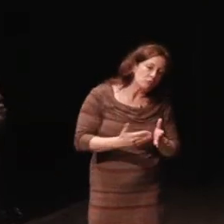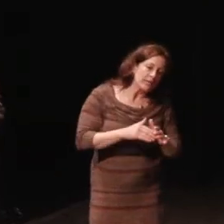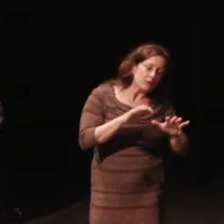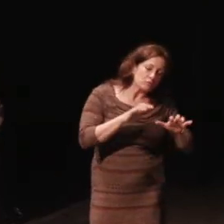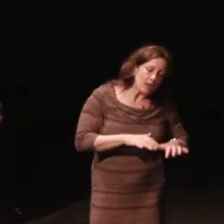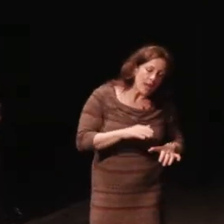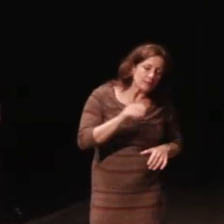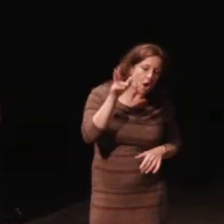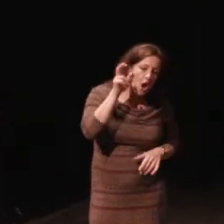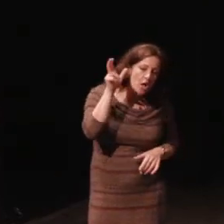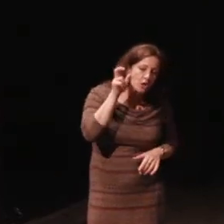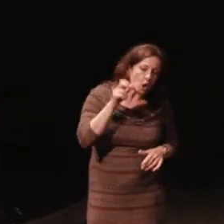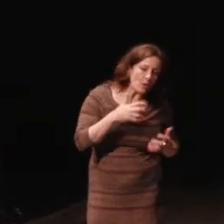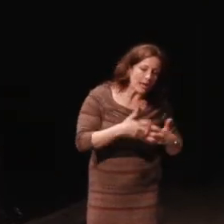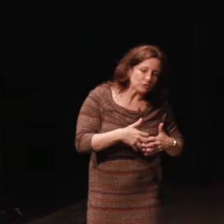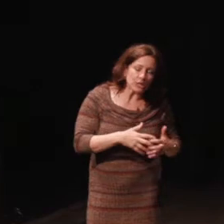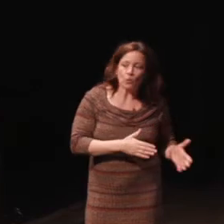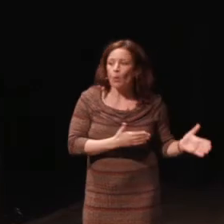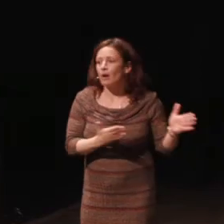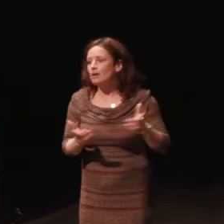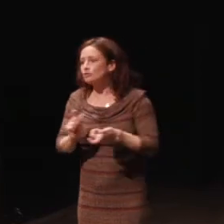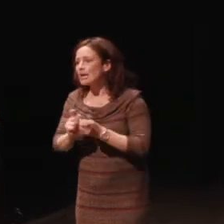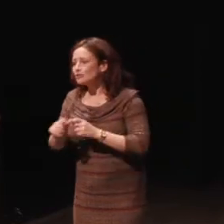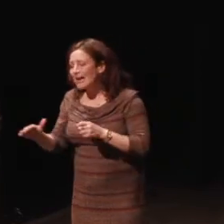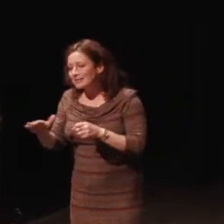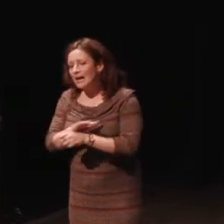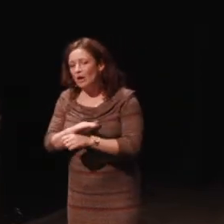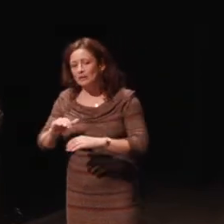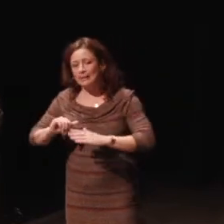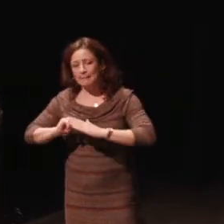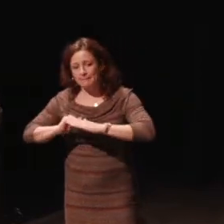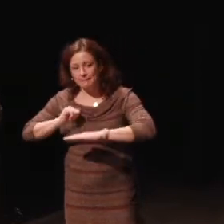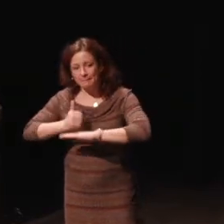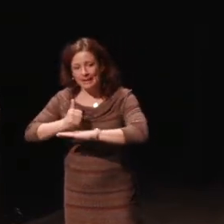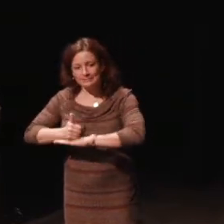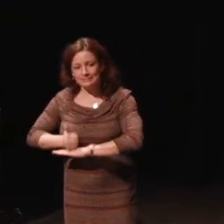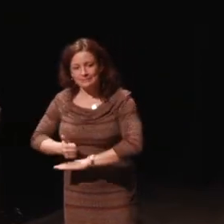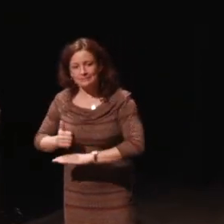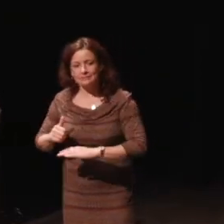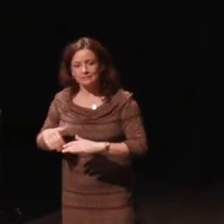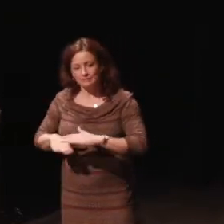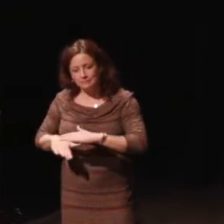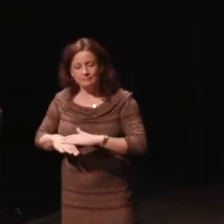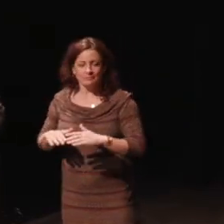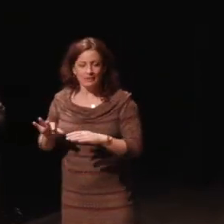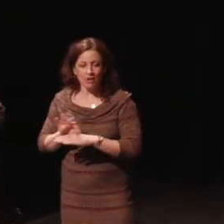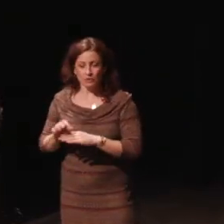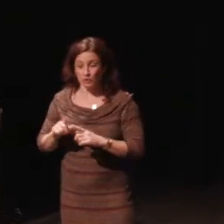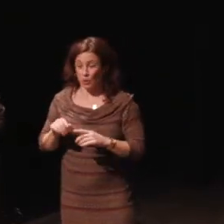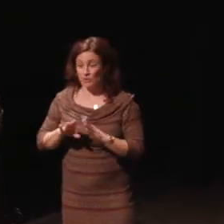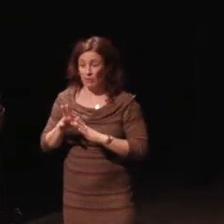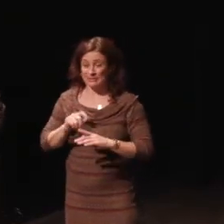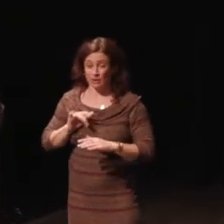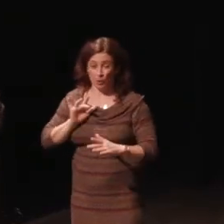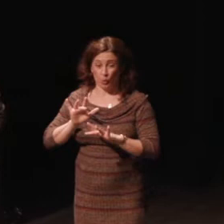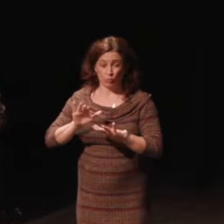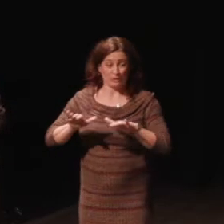or change entirely based functions. So, developers really need to reach out before they start developing,